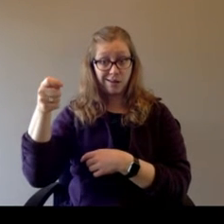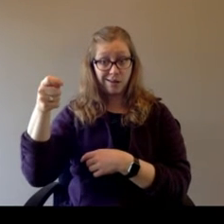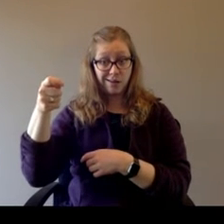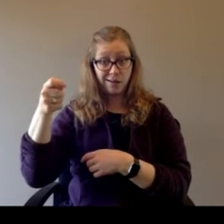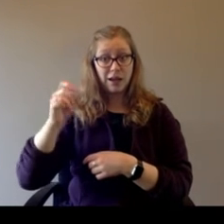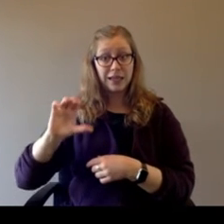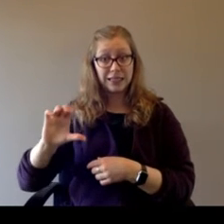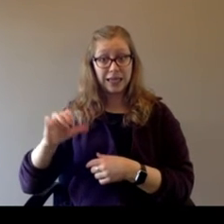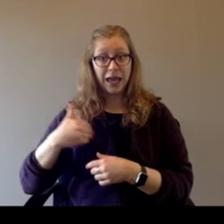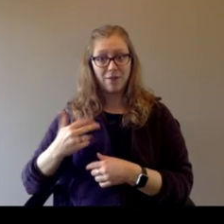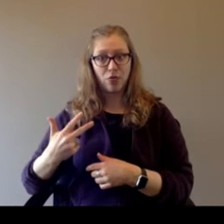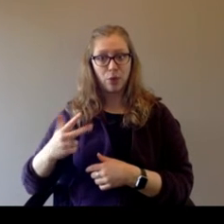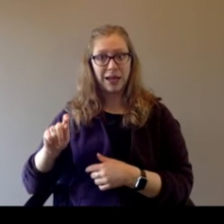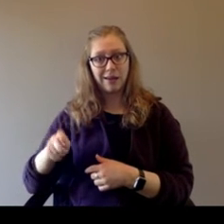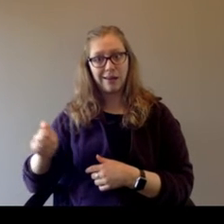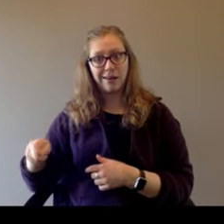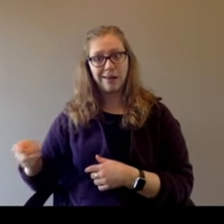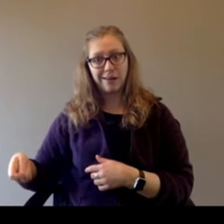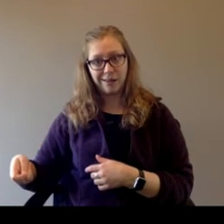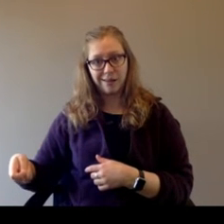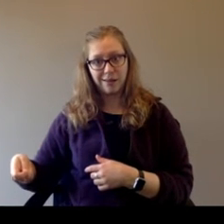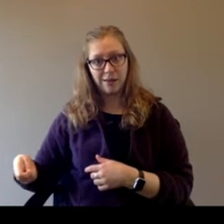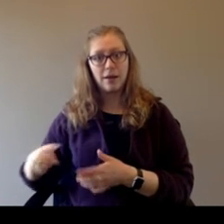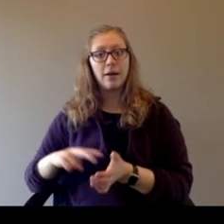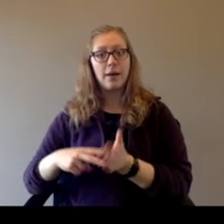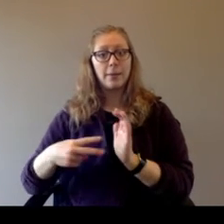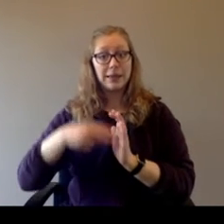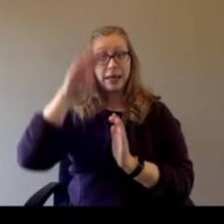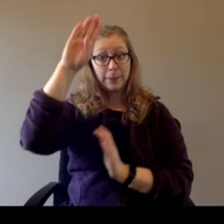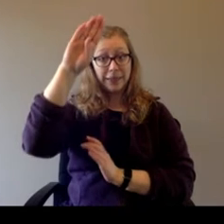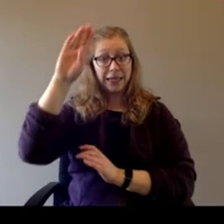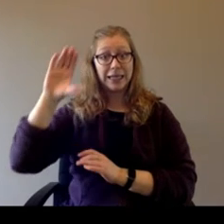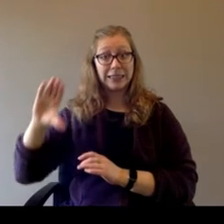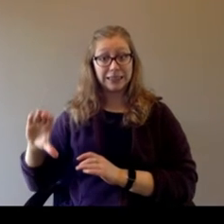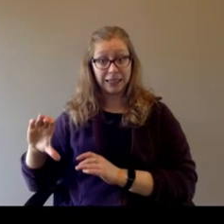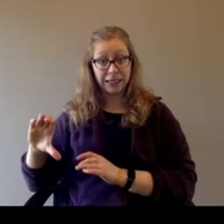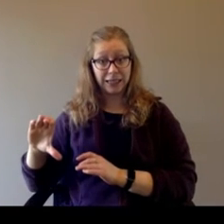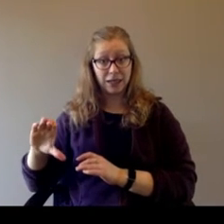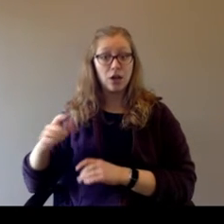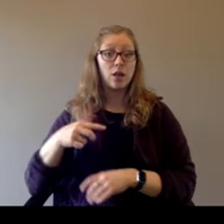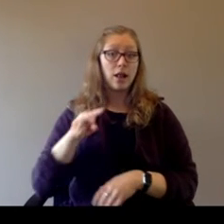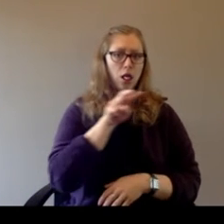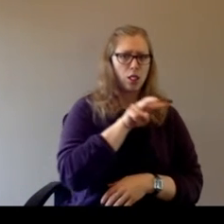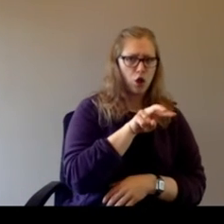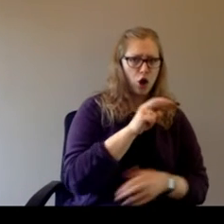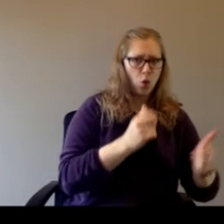two to three, I'm going to say EF. So BC is congruent to EF. And then the last side